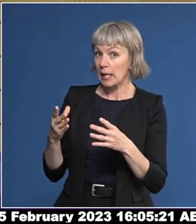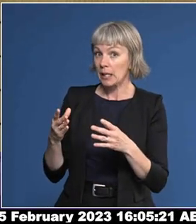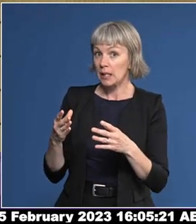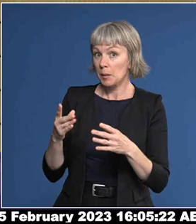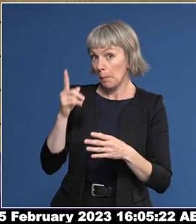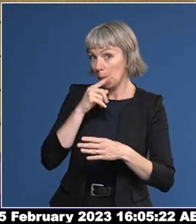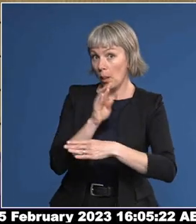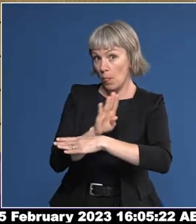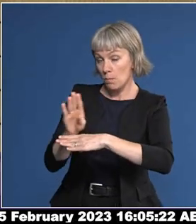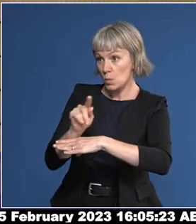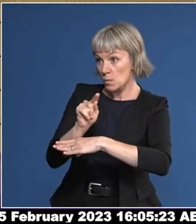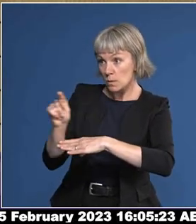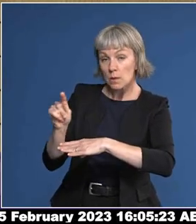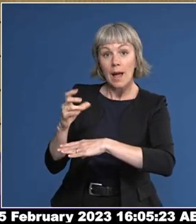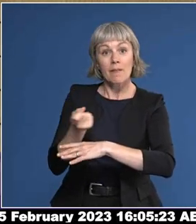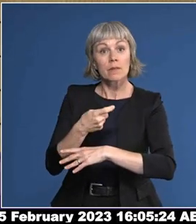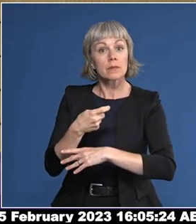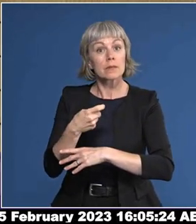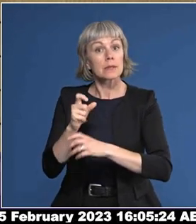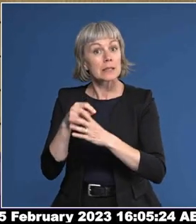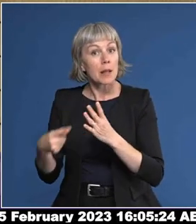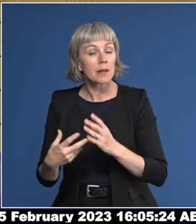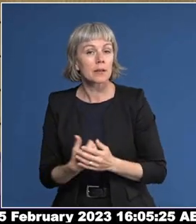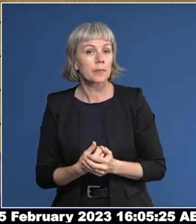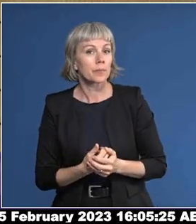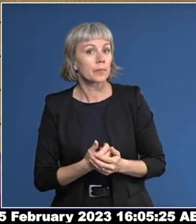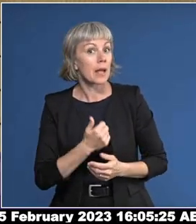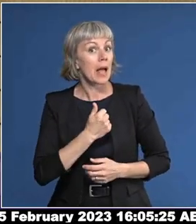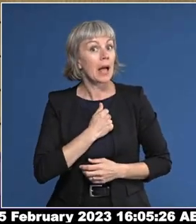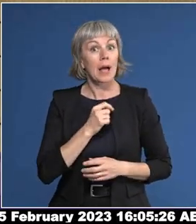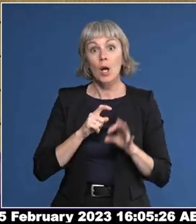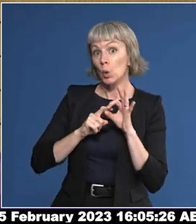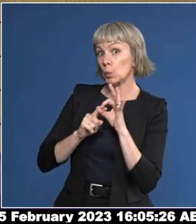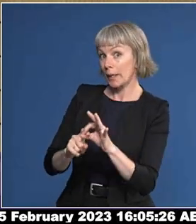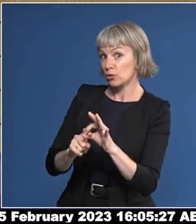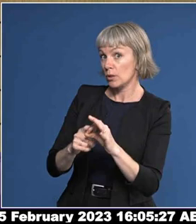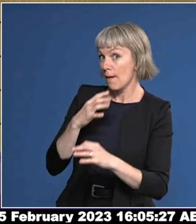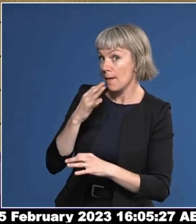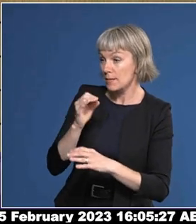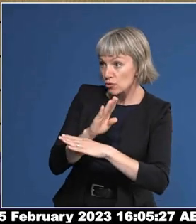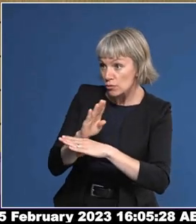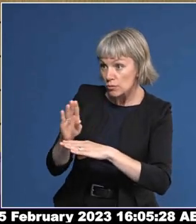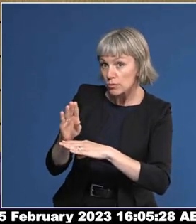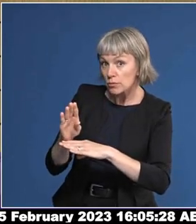The question that we ask our directors is not that, it's whether they have a connection - a personal connection with disability.